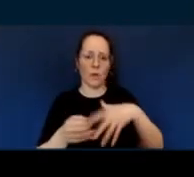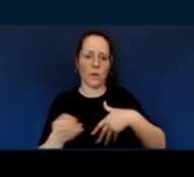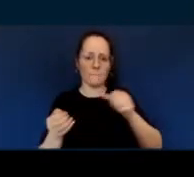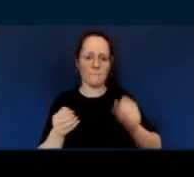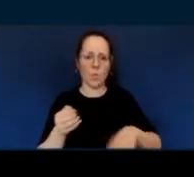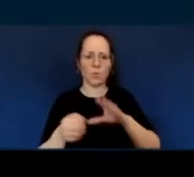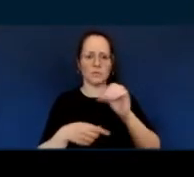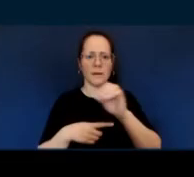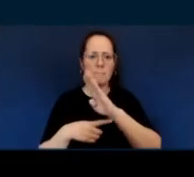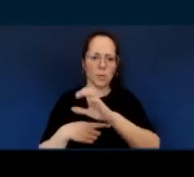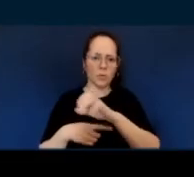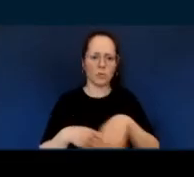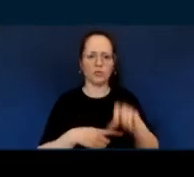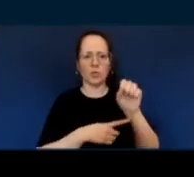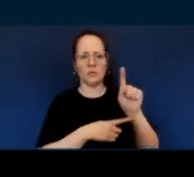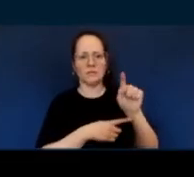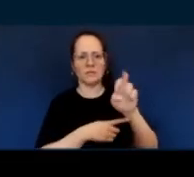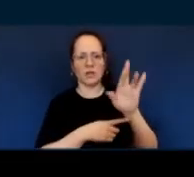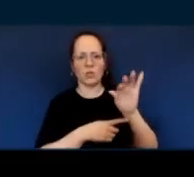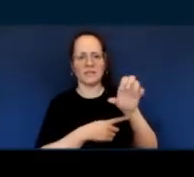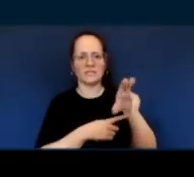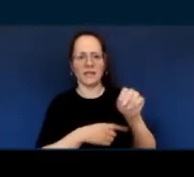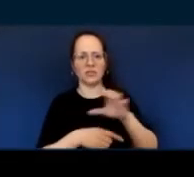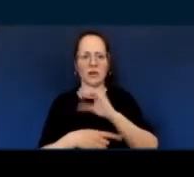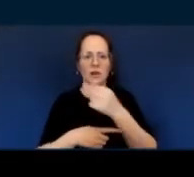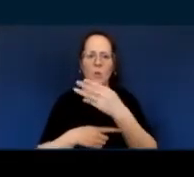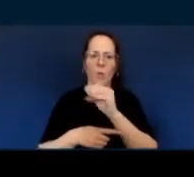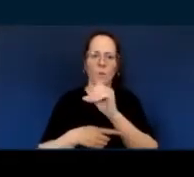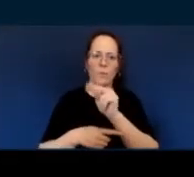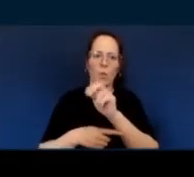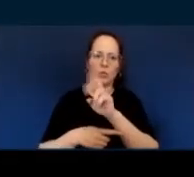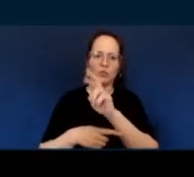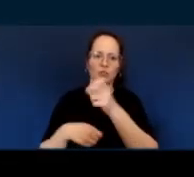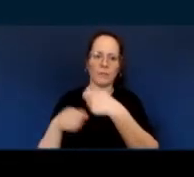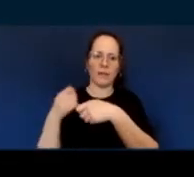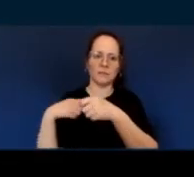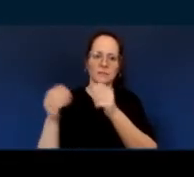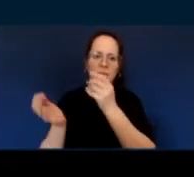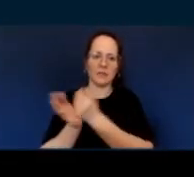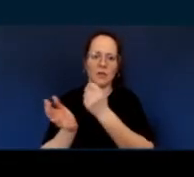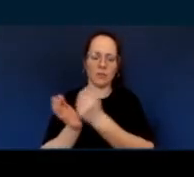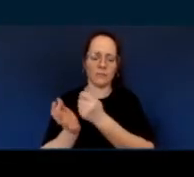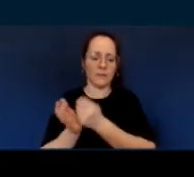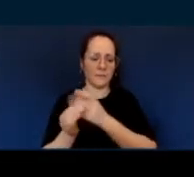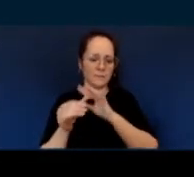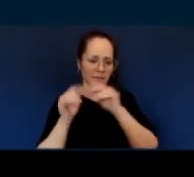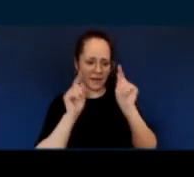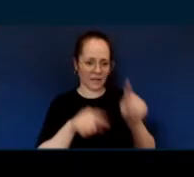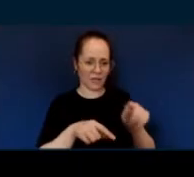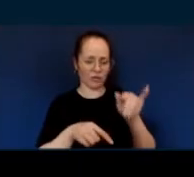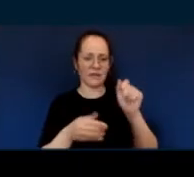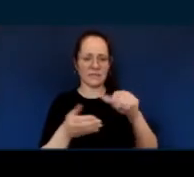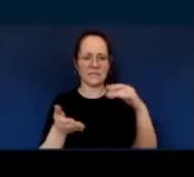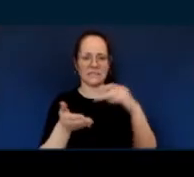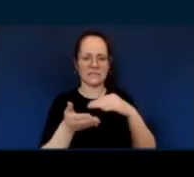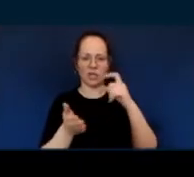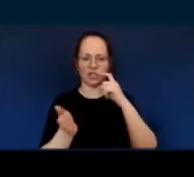CONTROL AND HORMONE REPLACEMENT THERAPY. AND HERE IT IS, THE STUDY THAT WAS JUST PUBLISH INDEED NATURE